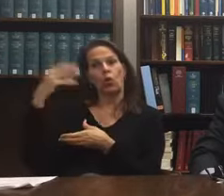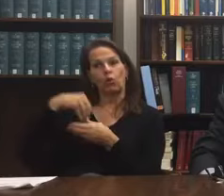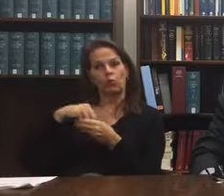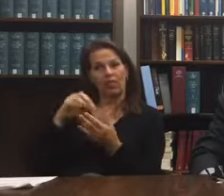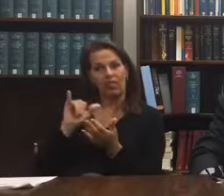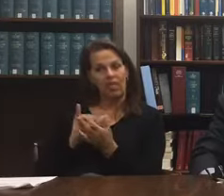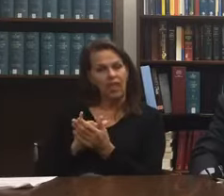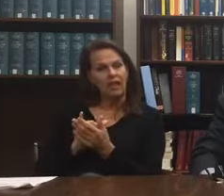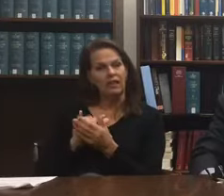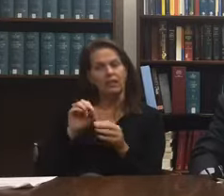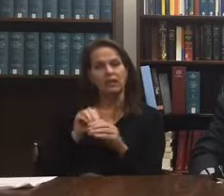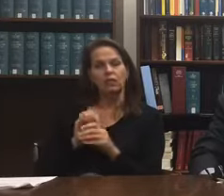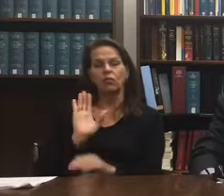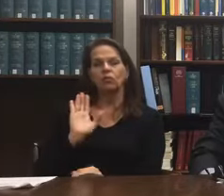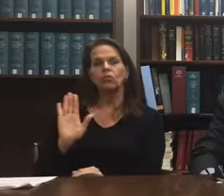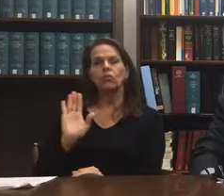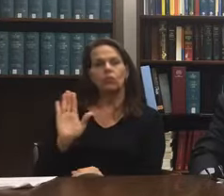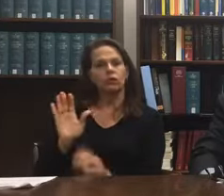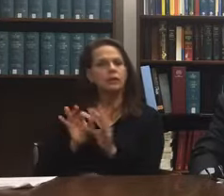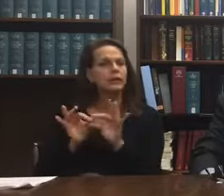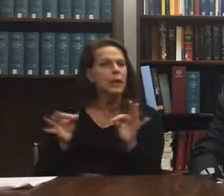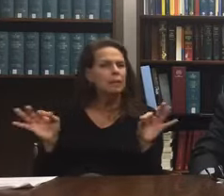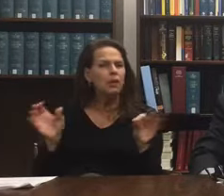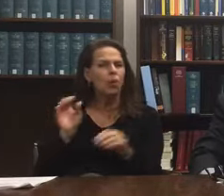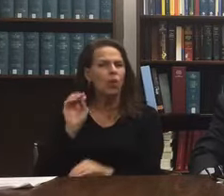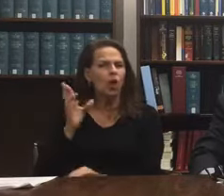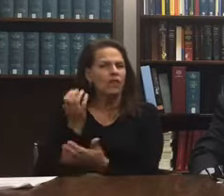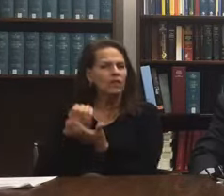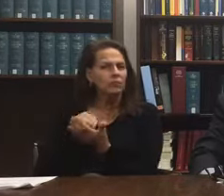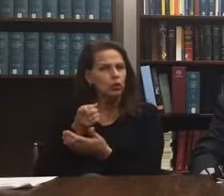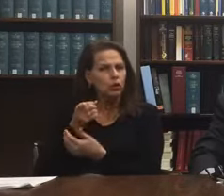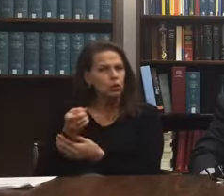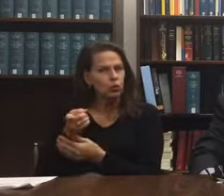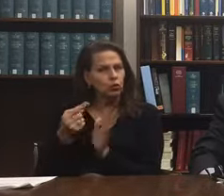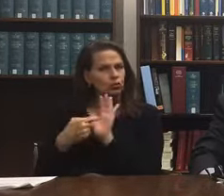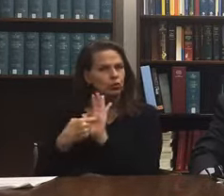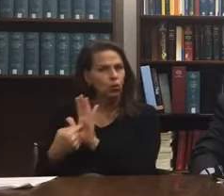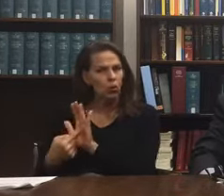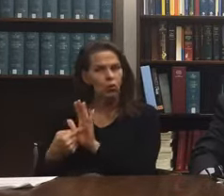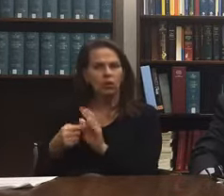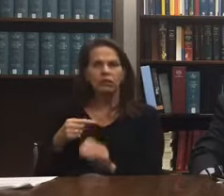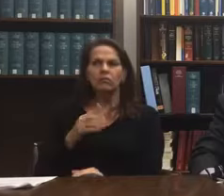your statement or the evidence that you've presented or your verbal appeal